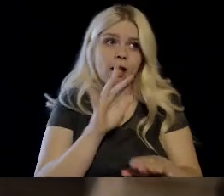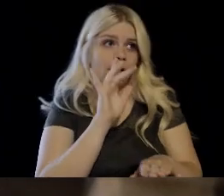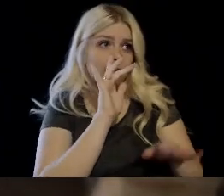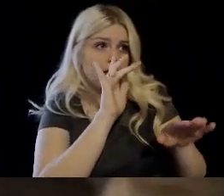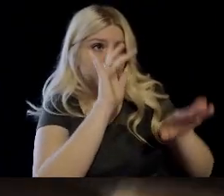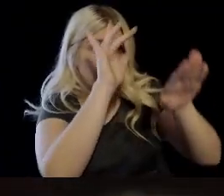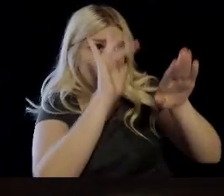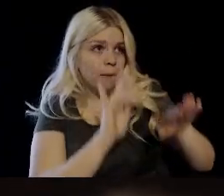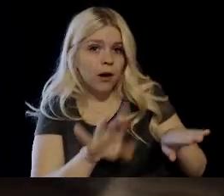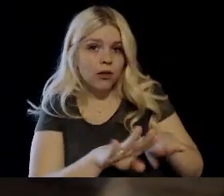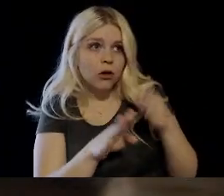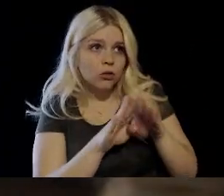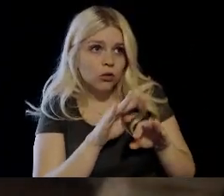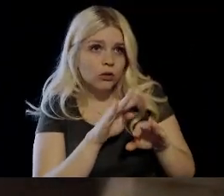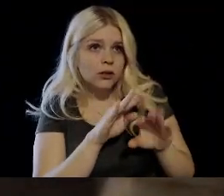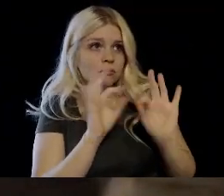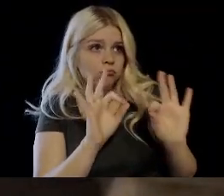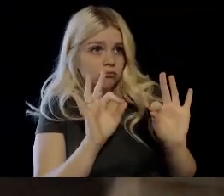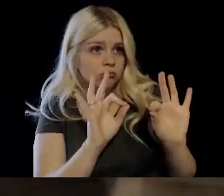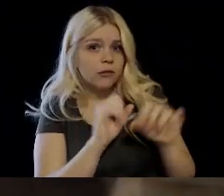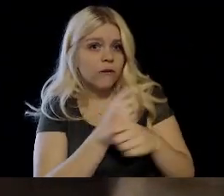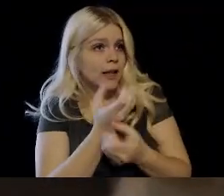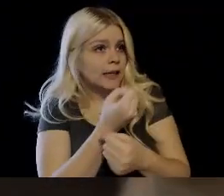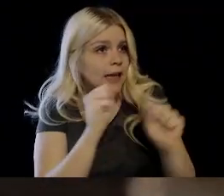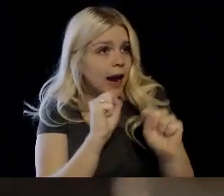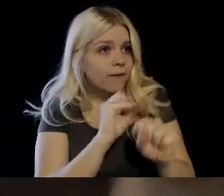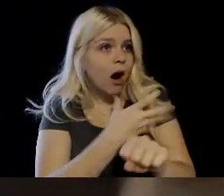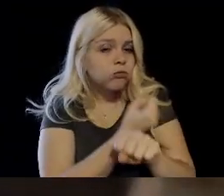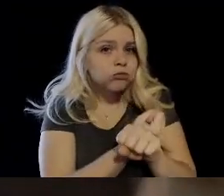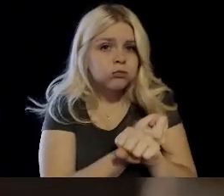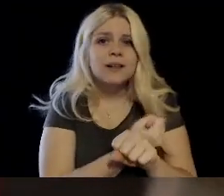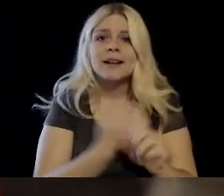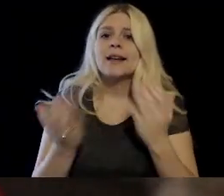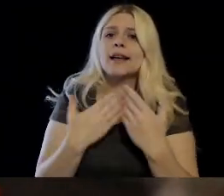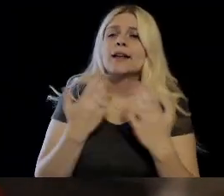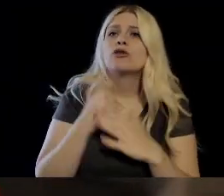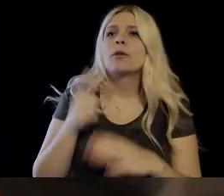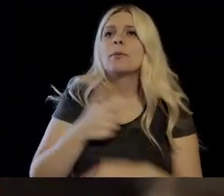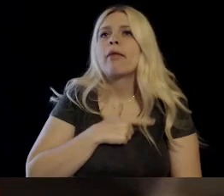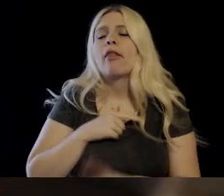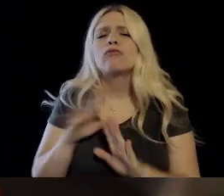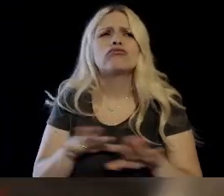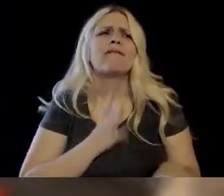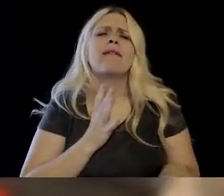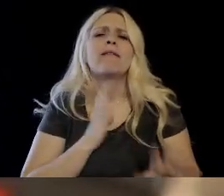in fact, secured. It's really easy to get complacent. So, we try to put in safety measures so we don't.